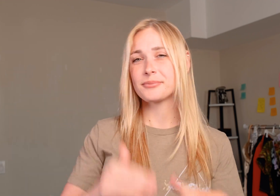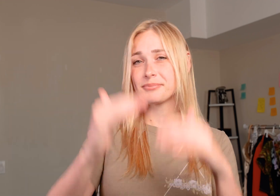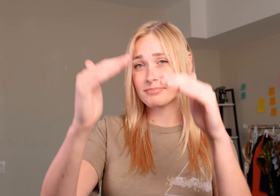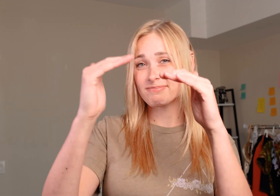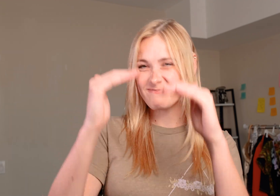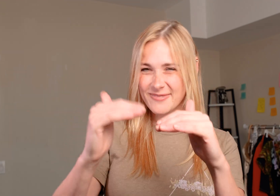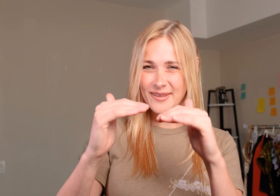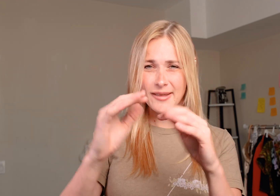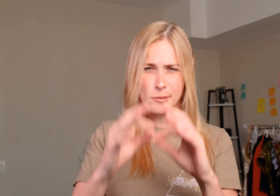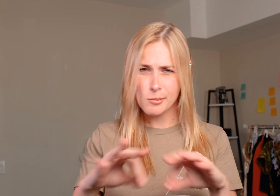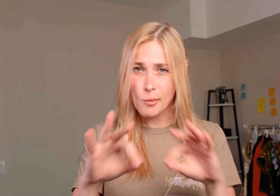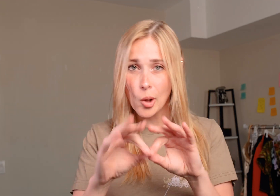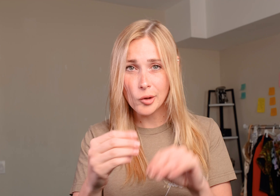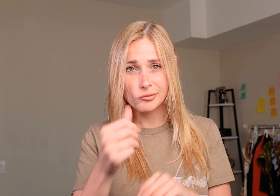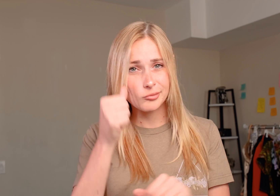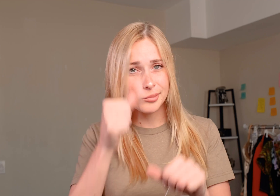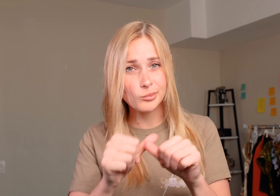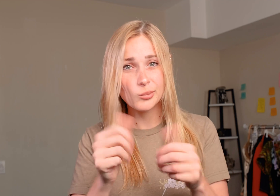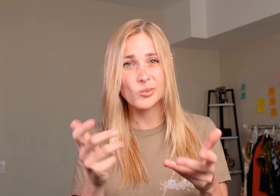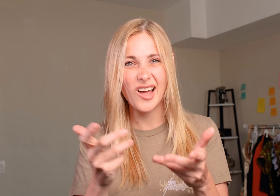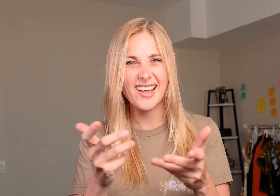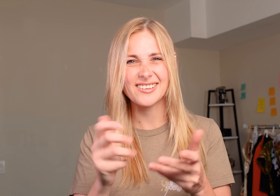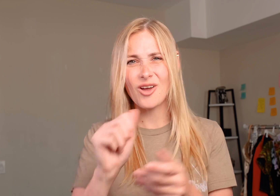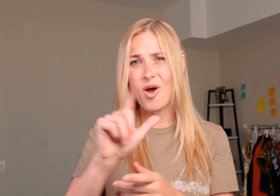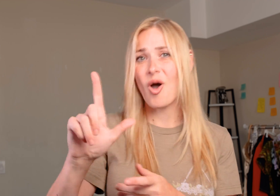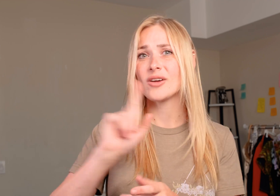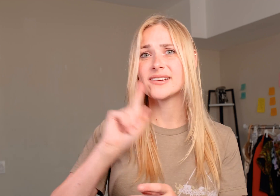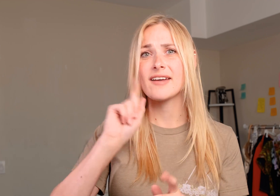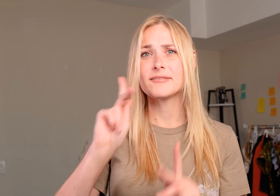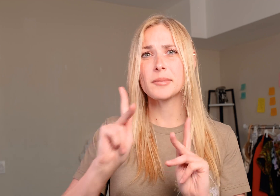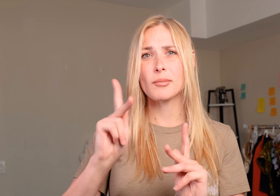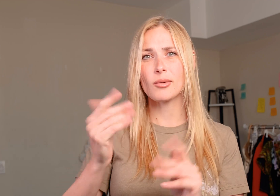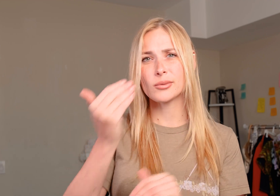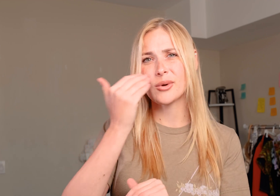It's also important to remember that not all deaf people know sign language